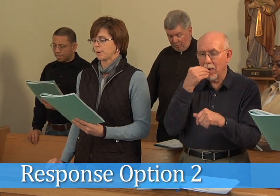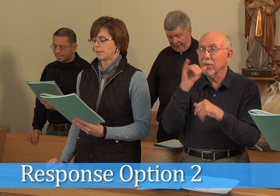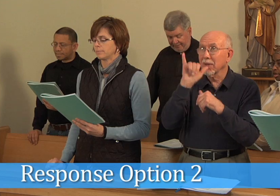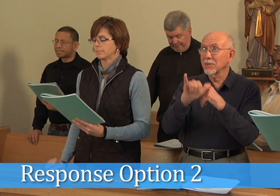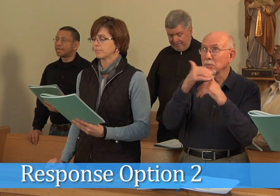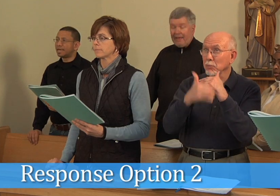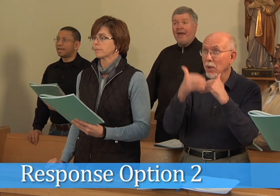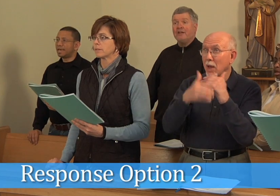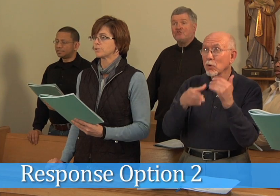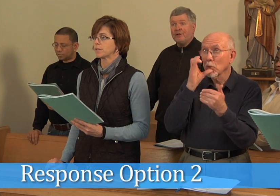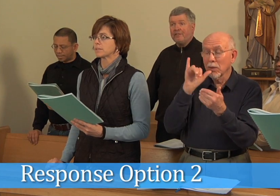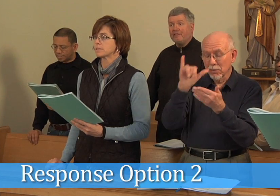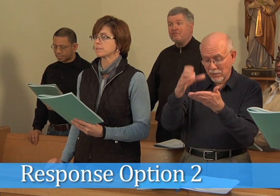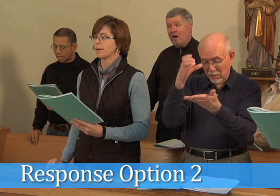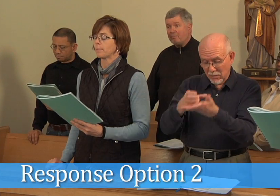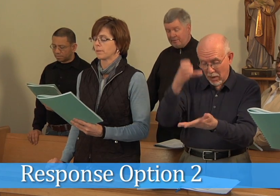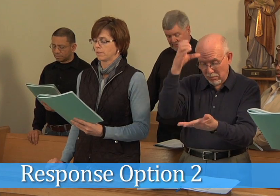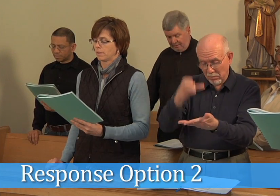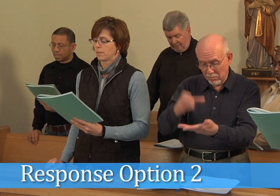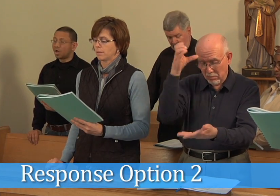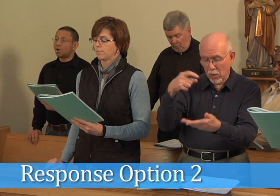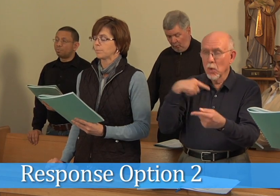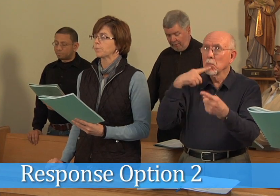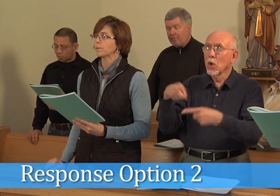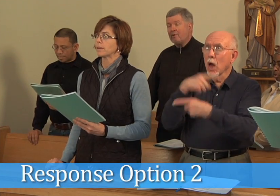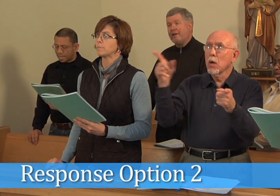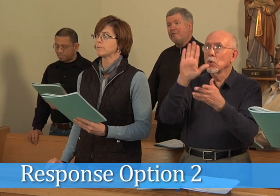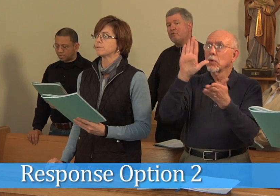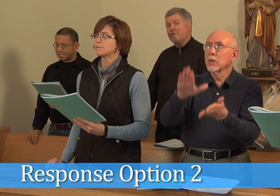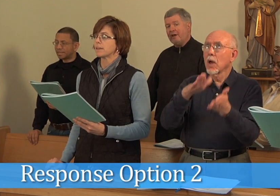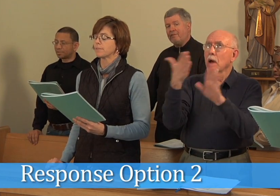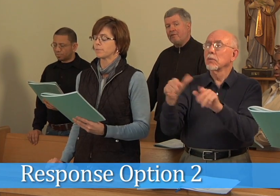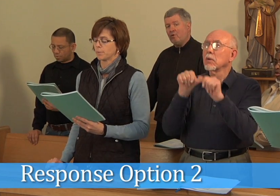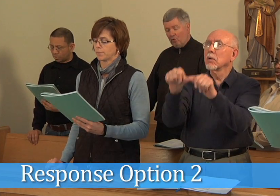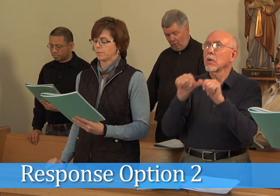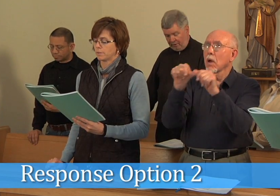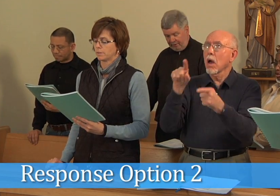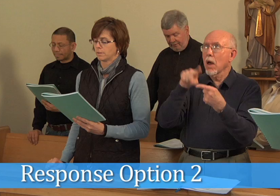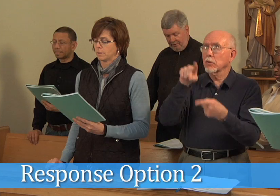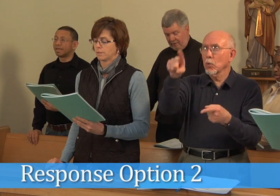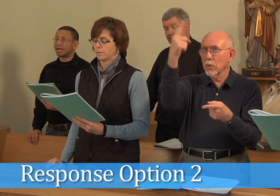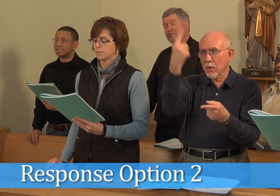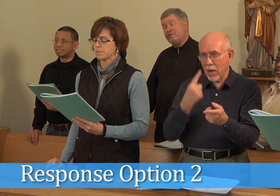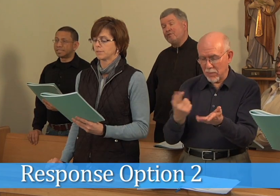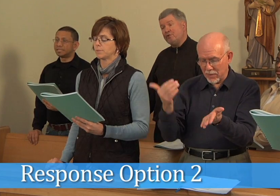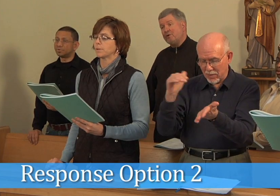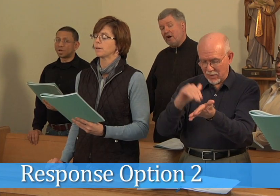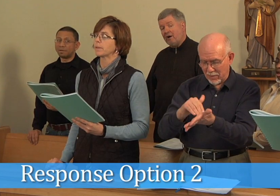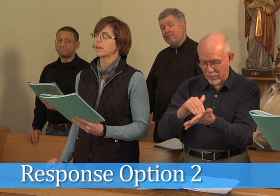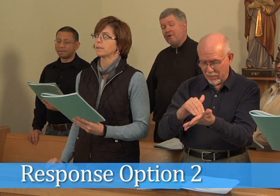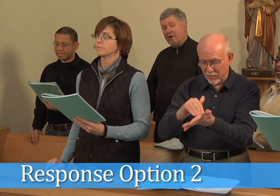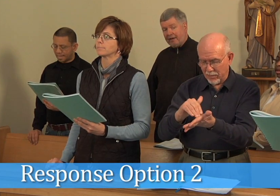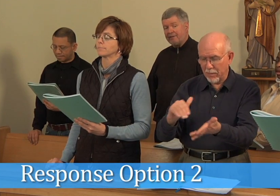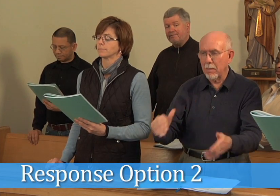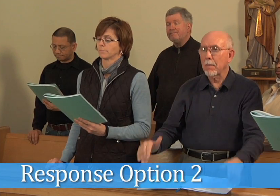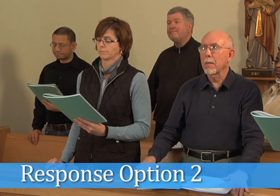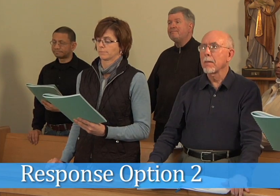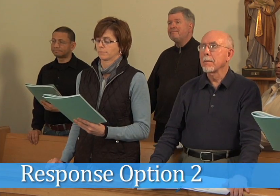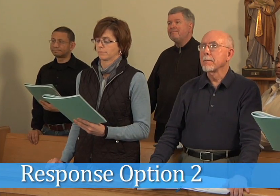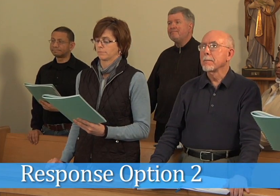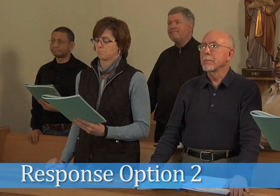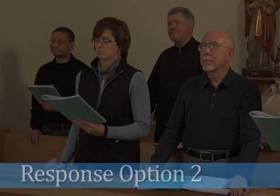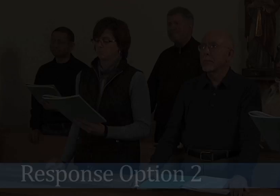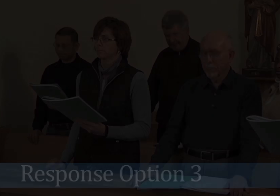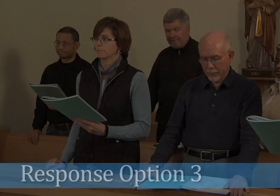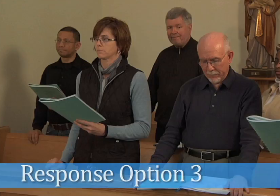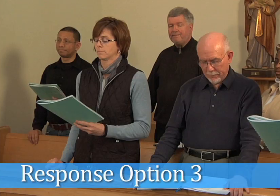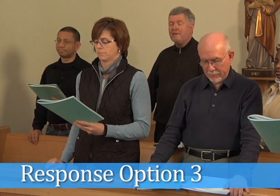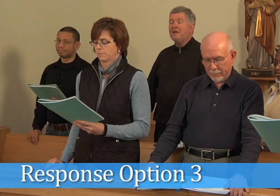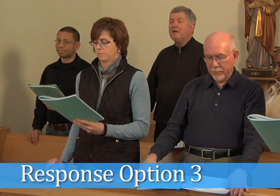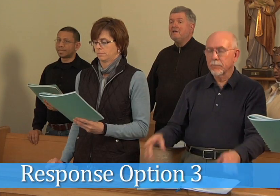When we eat this Bread and drink this Cup, we proclaim your Death, O Lord, until you